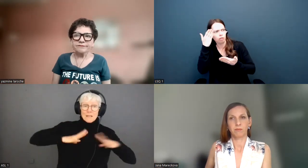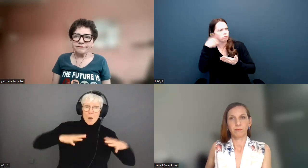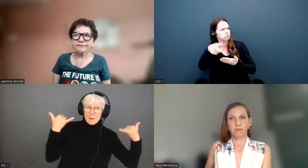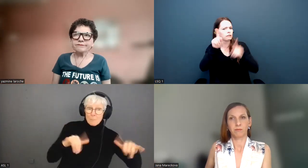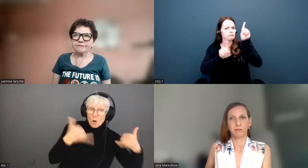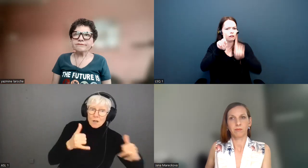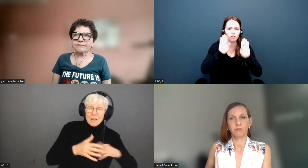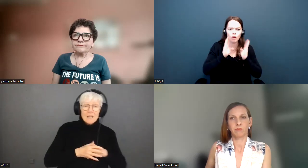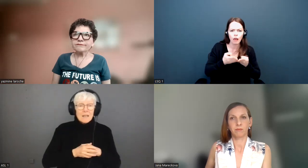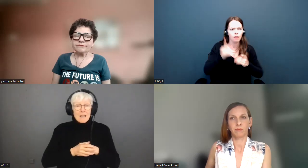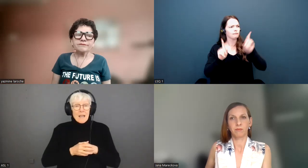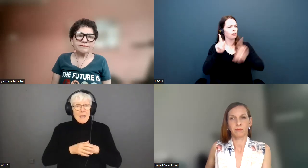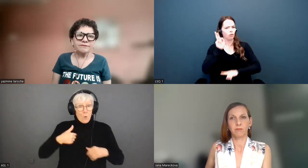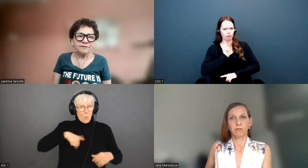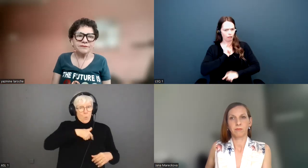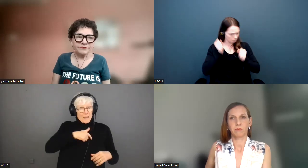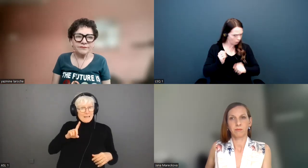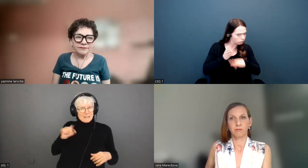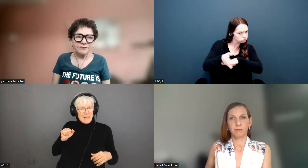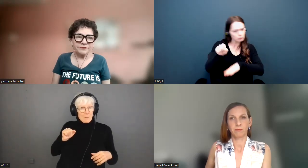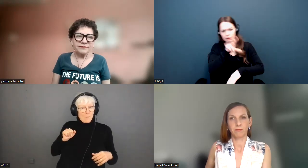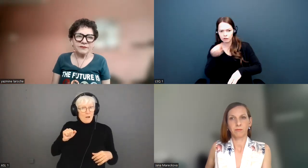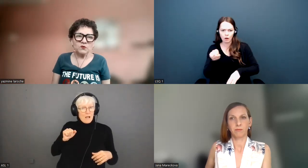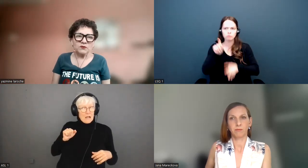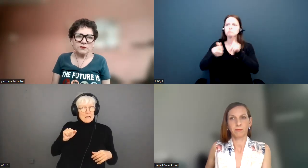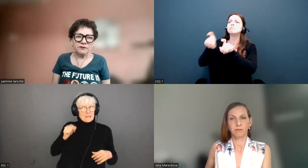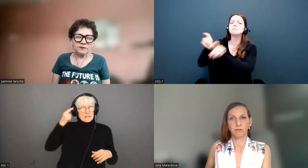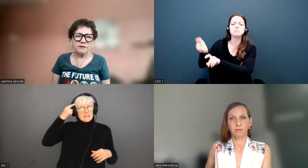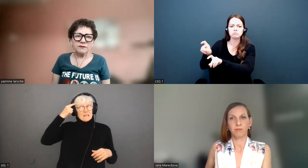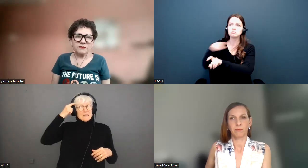have to ask after the fact you know is this accessible have you thought of me do that